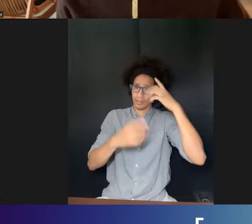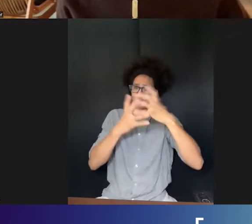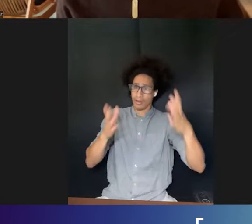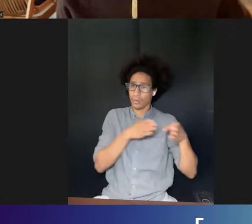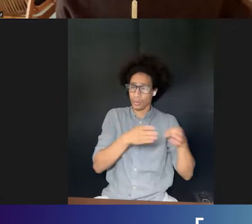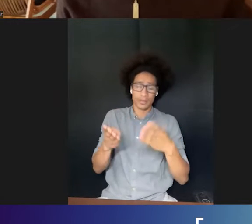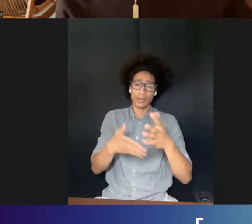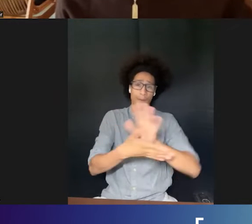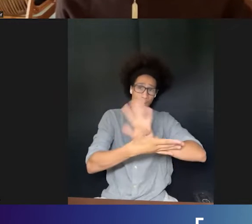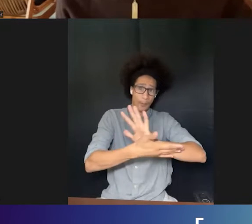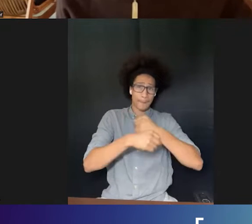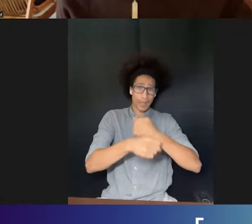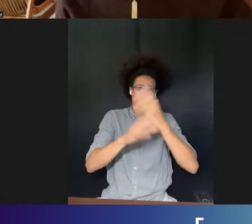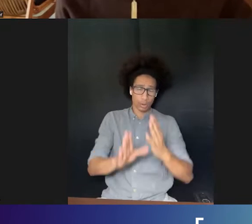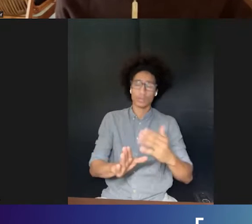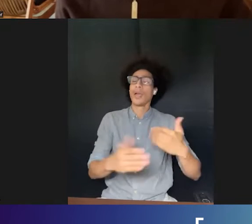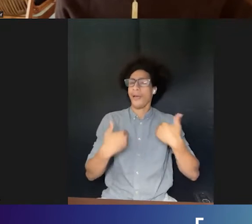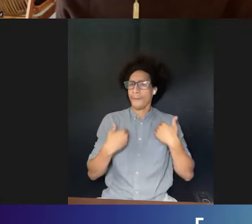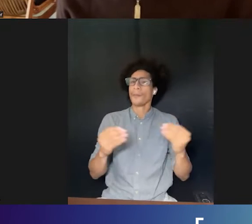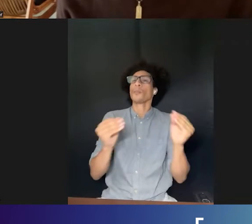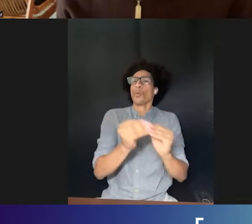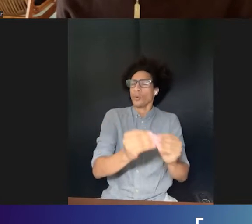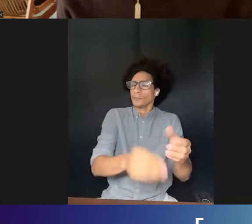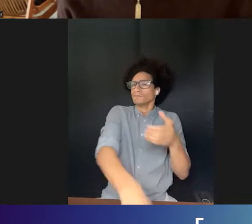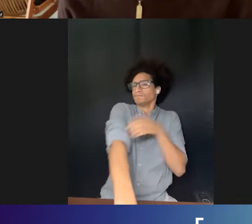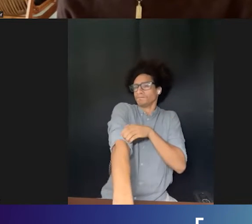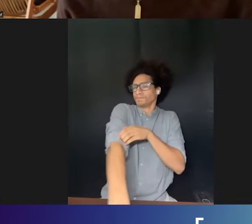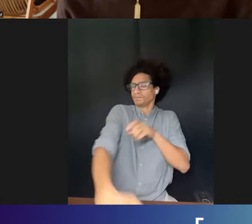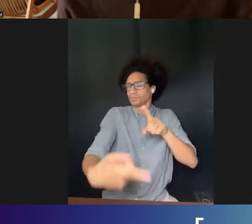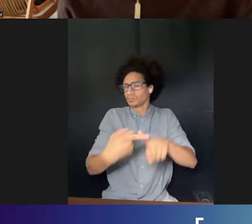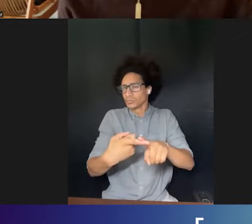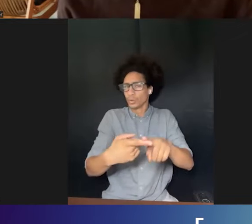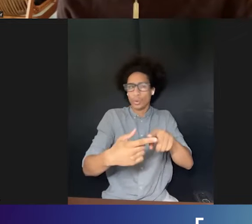you know, better positioned to to reach those communities and audiences.